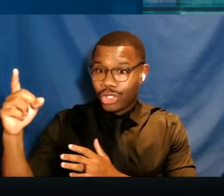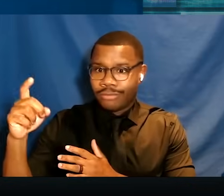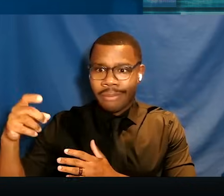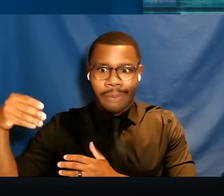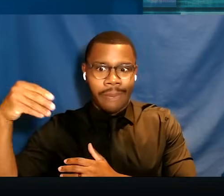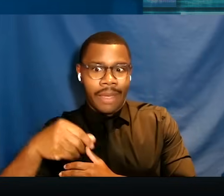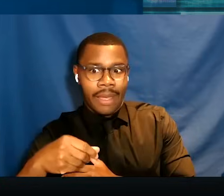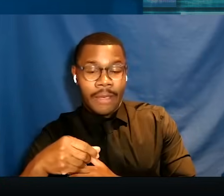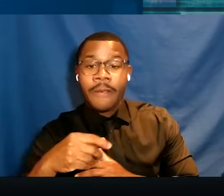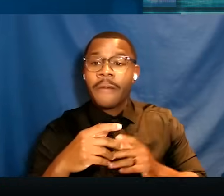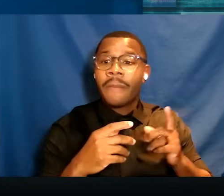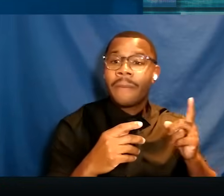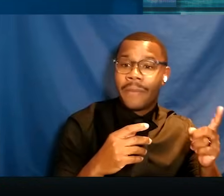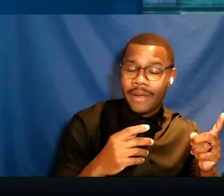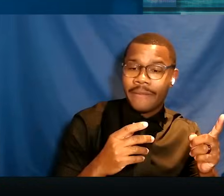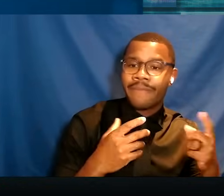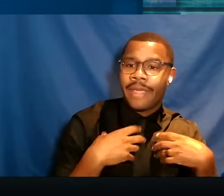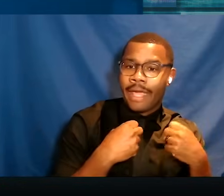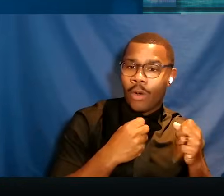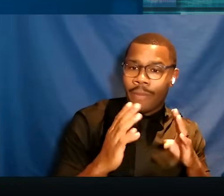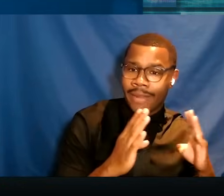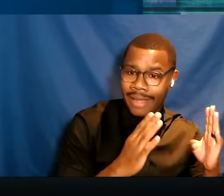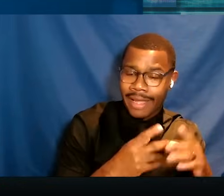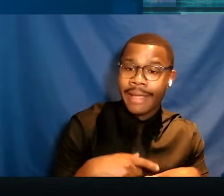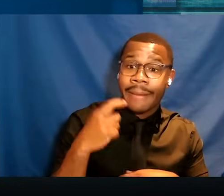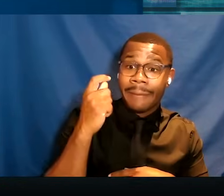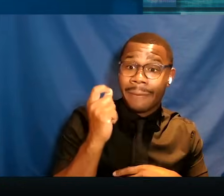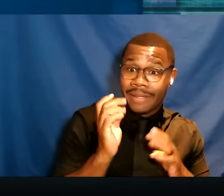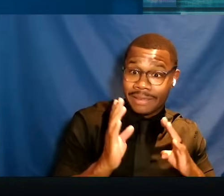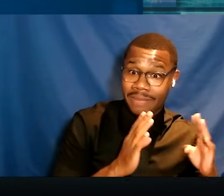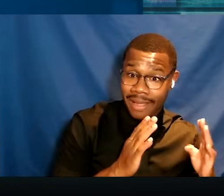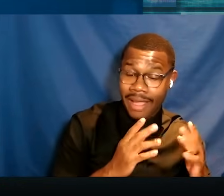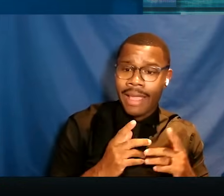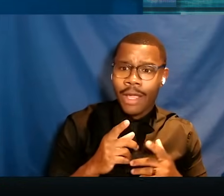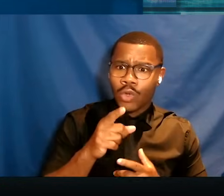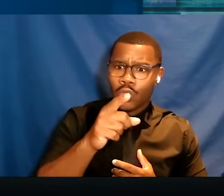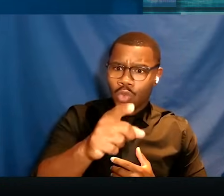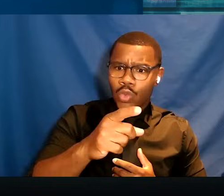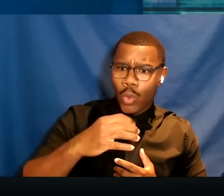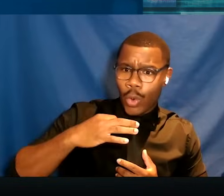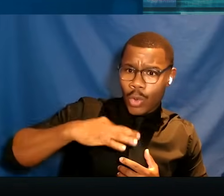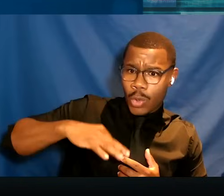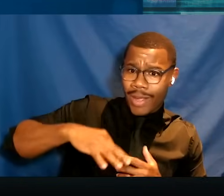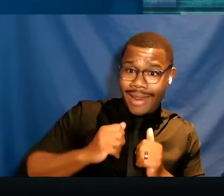and the SAG-Producers Pension Plan, all of your credit as a performer is based on earnings, it's not based on the contribution rate,